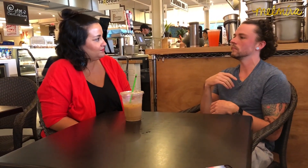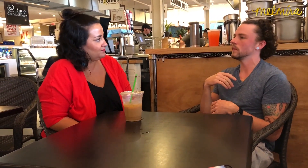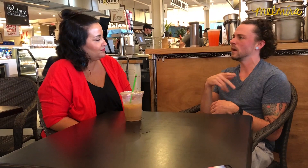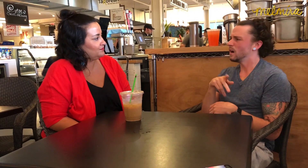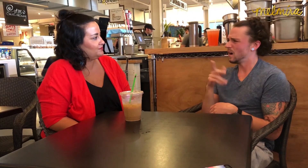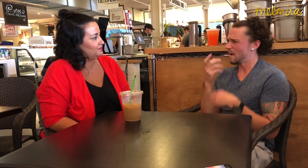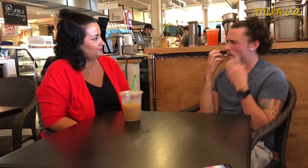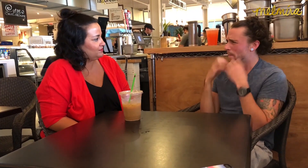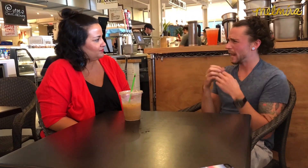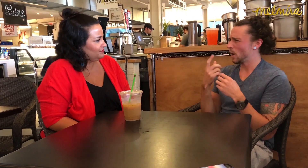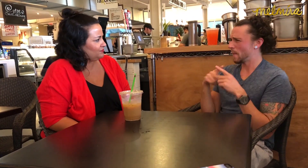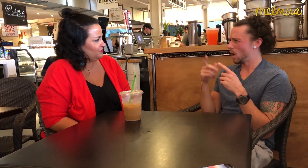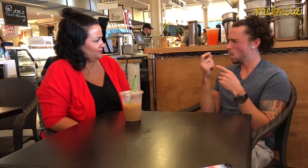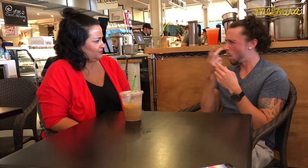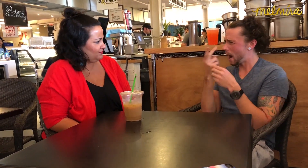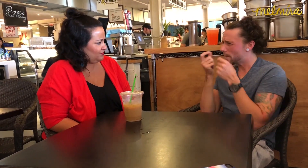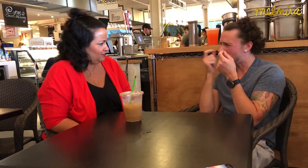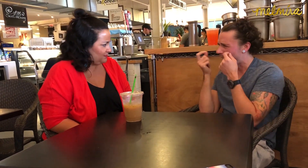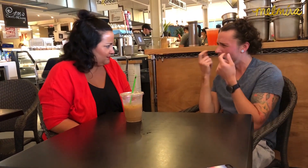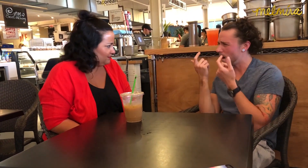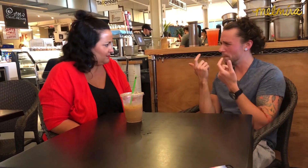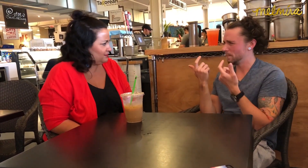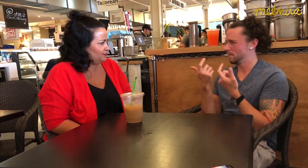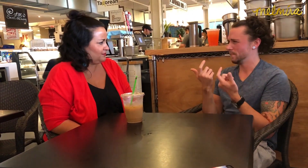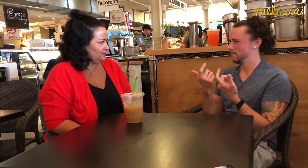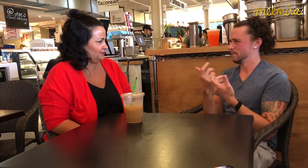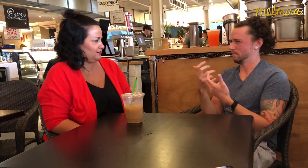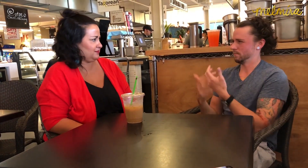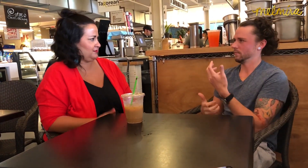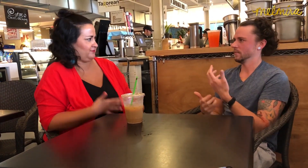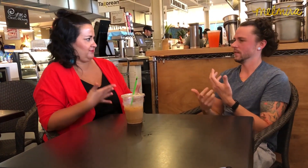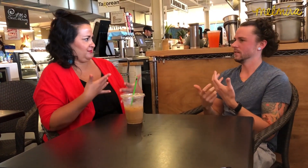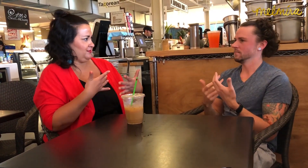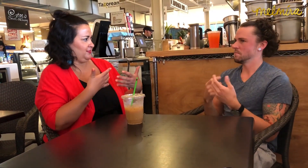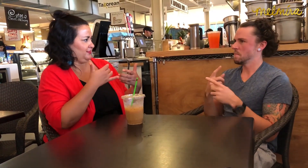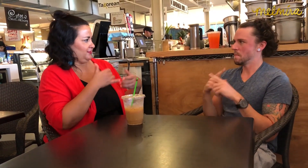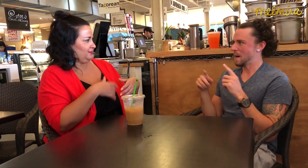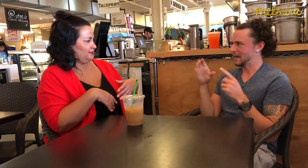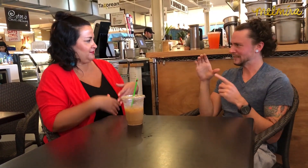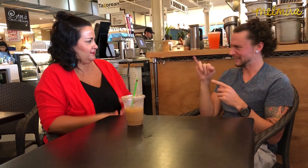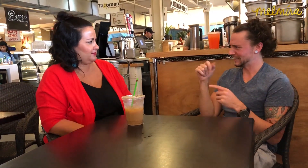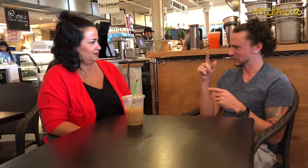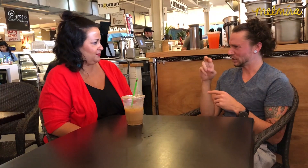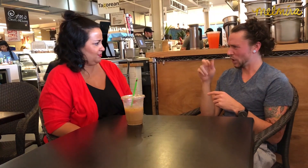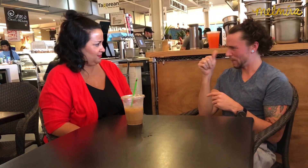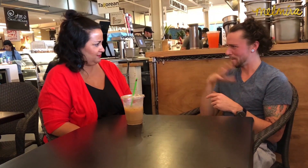You have a beard, but you're wearing makeup? That throws me off...